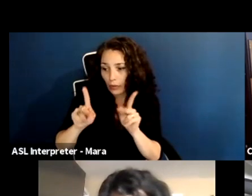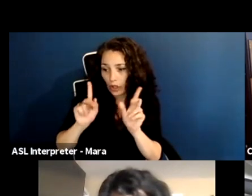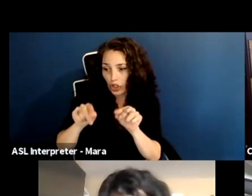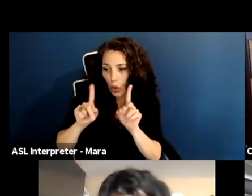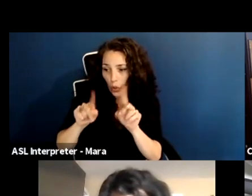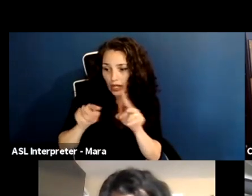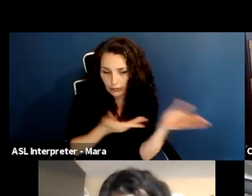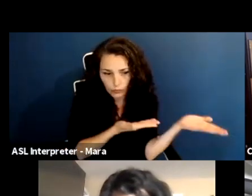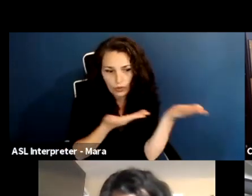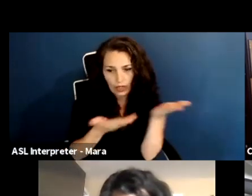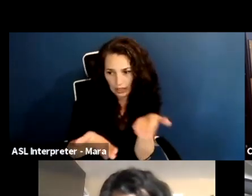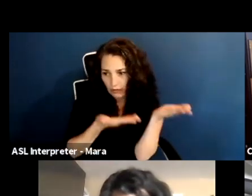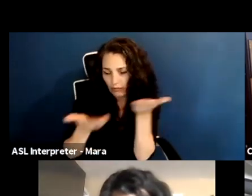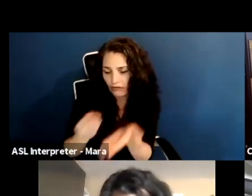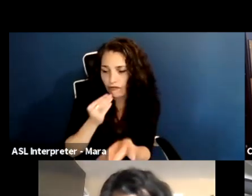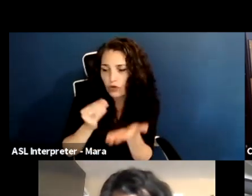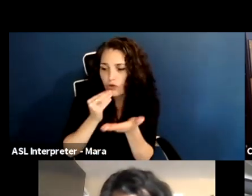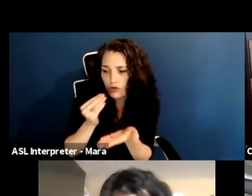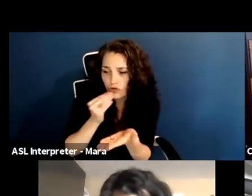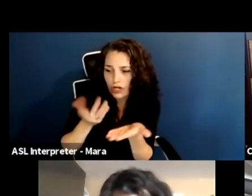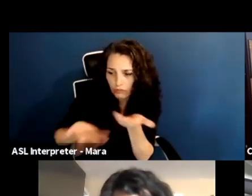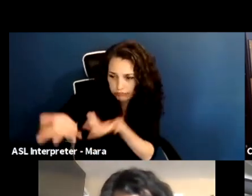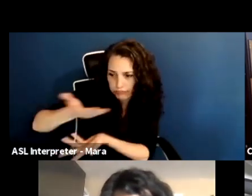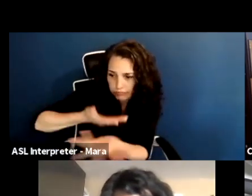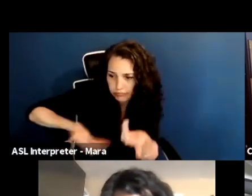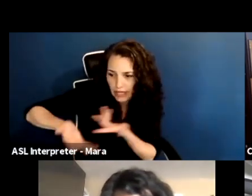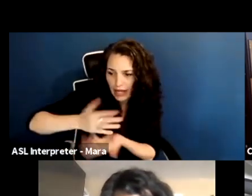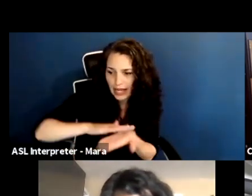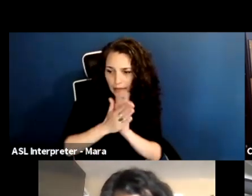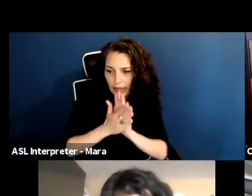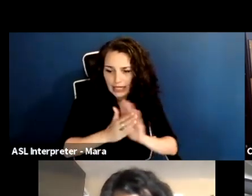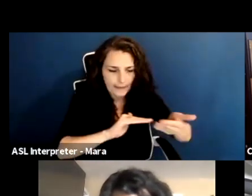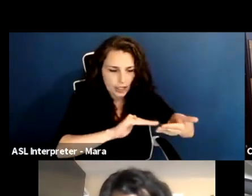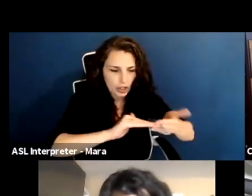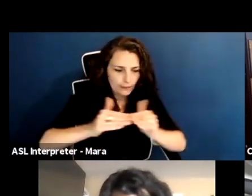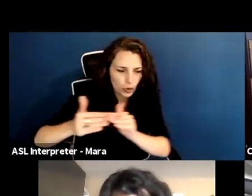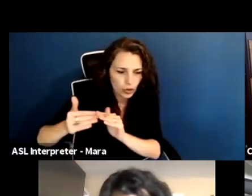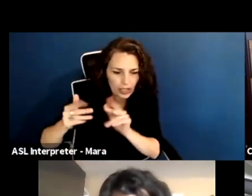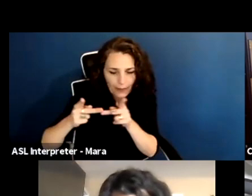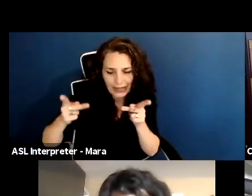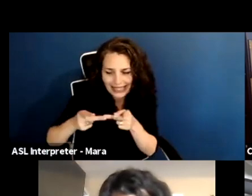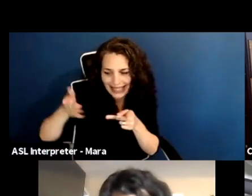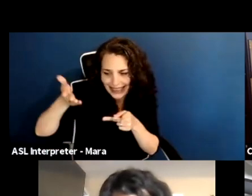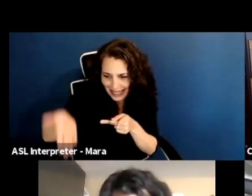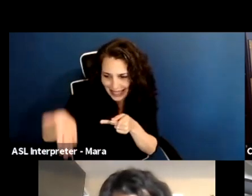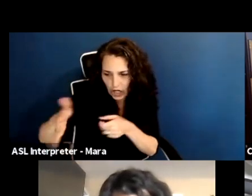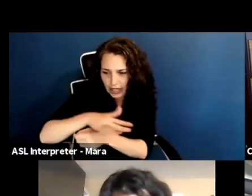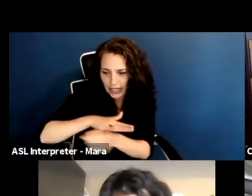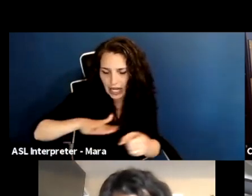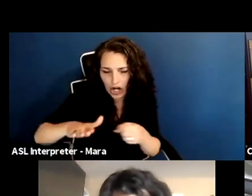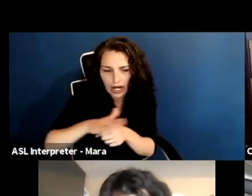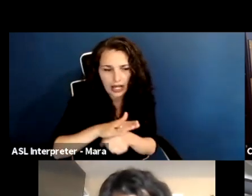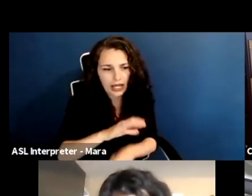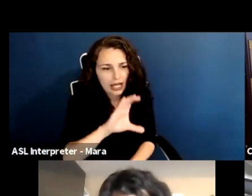and it became the most important community place in that area. I know Chief Shirell was so active in making sure